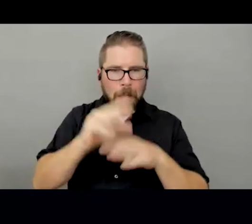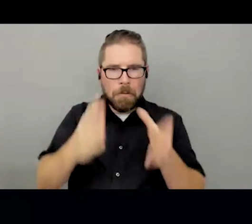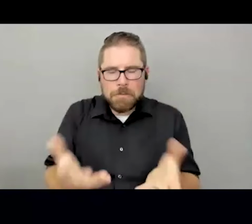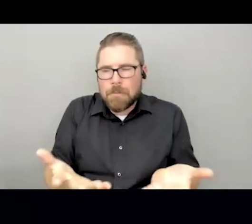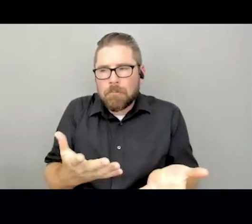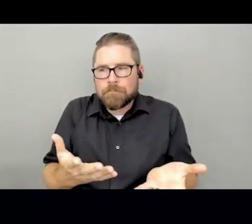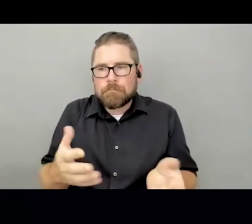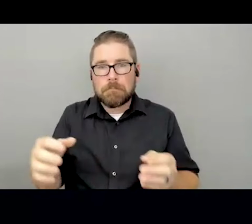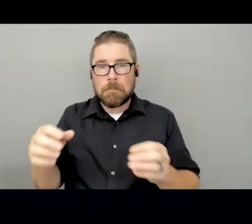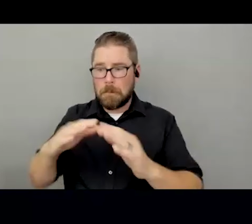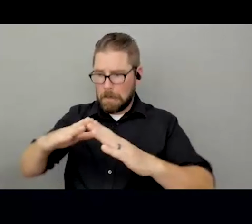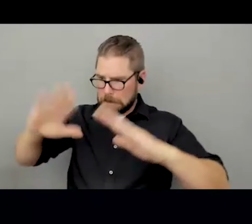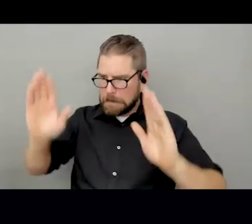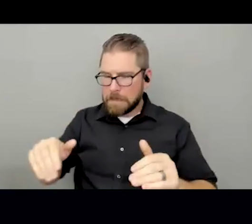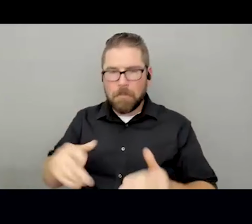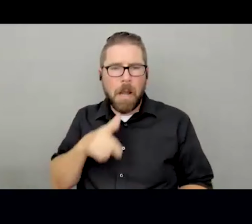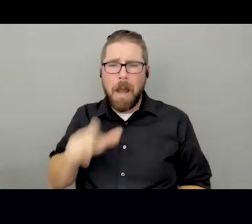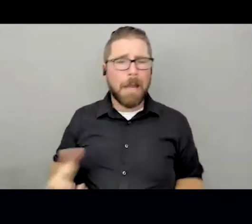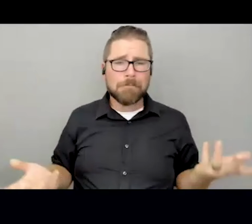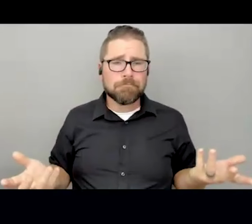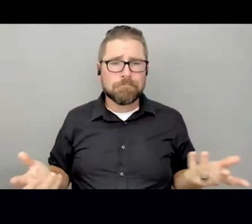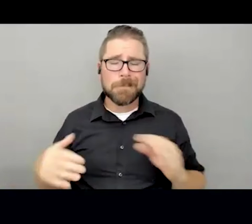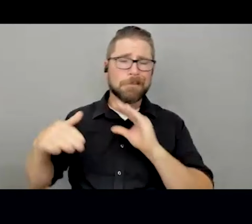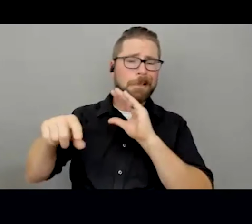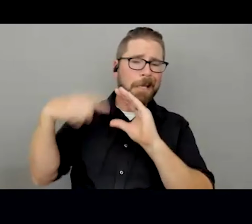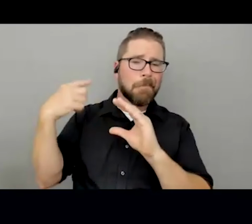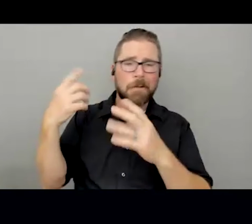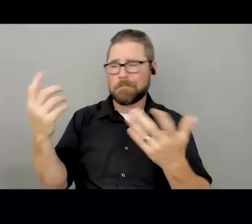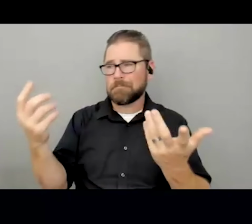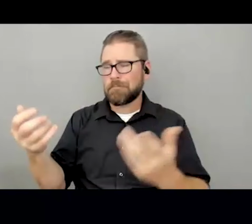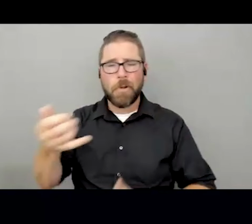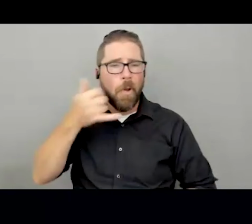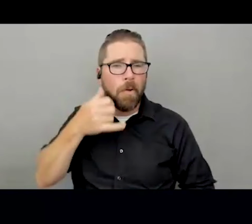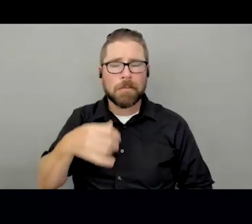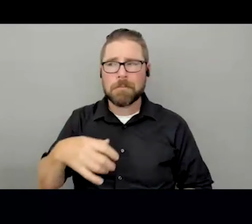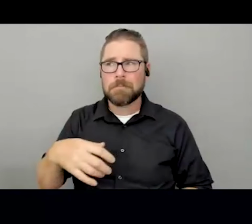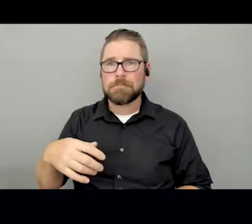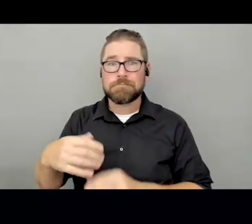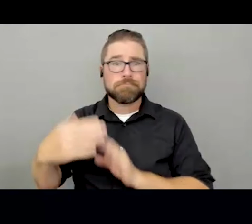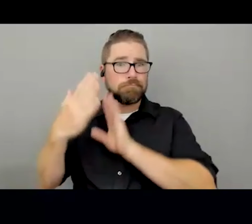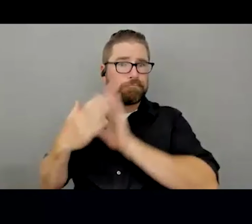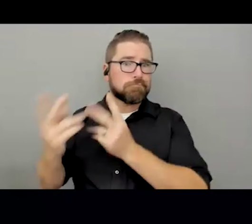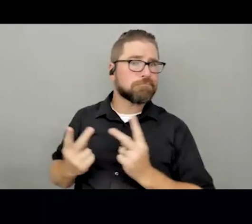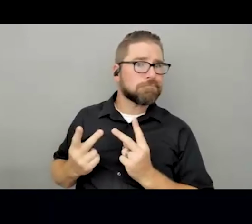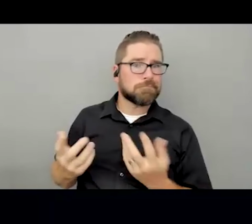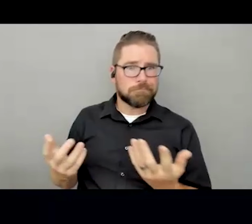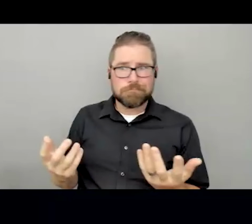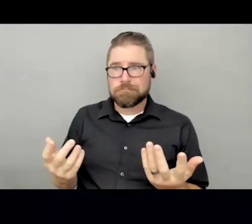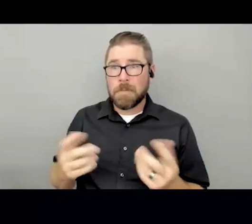You could just email me or you can call me or stop by my office. Right. But we're not that small college.